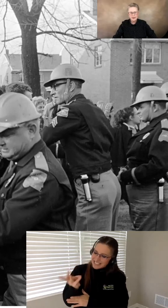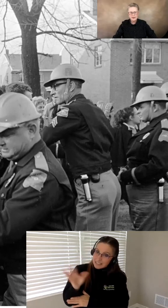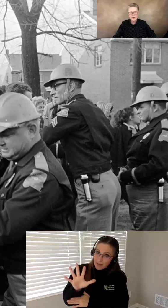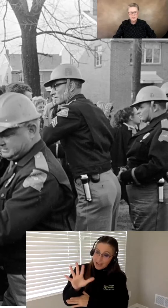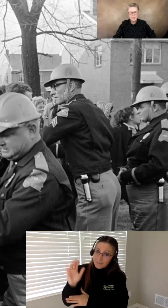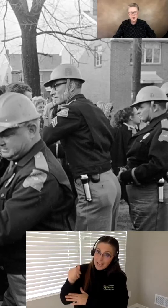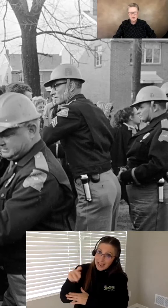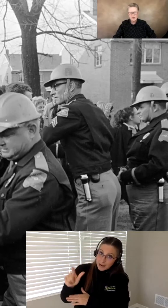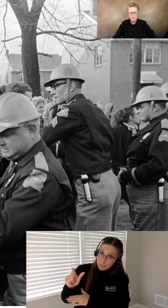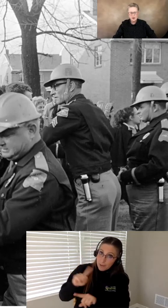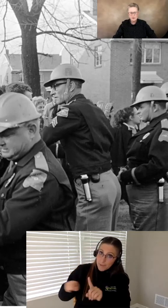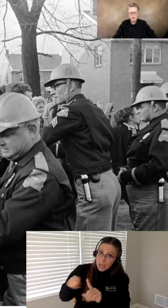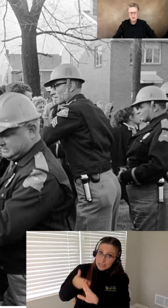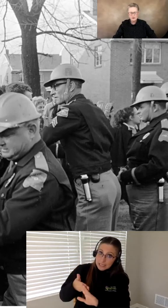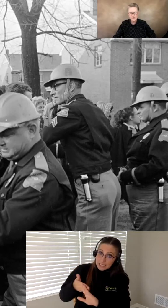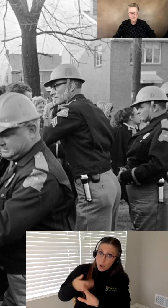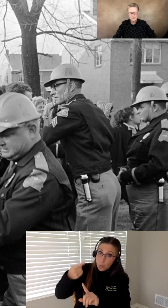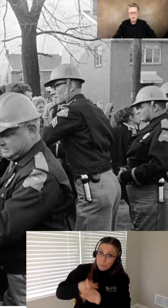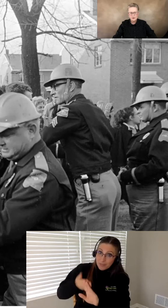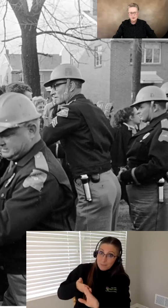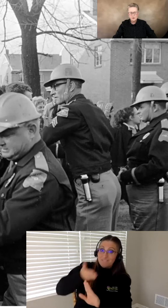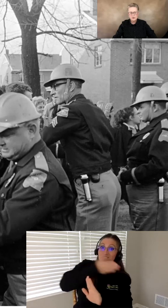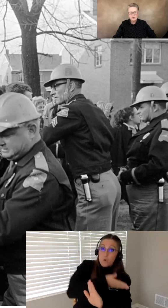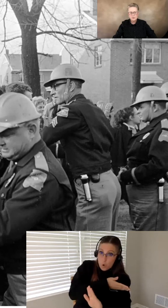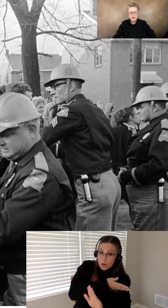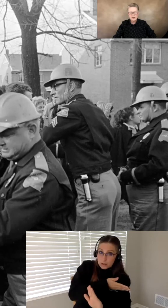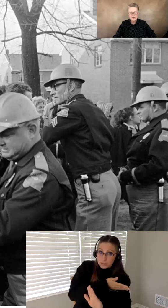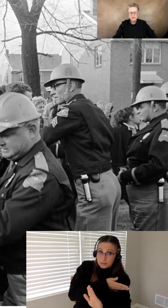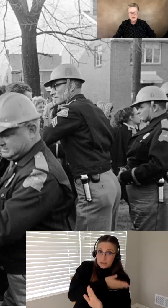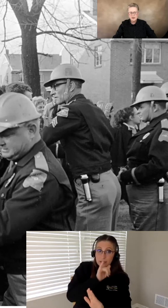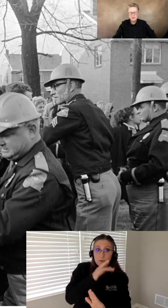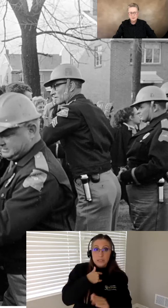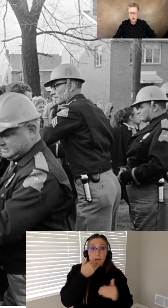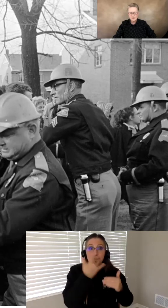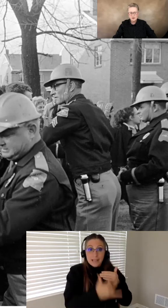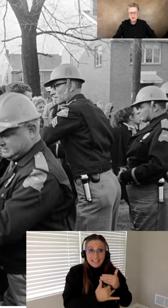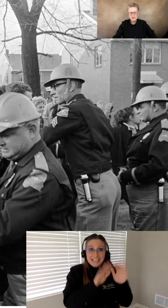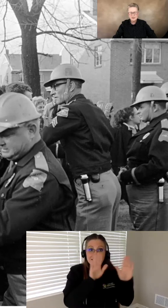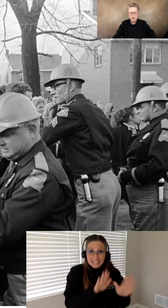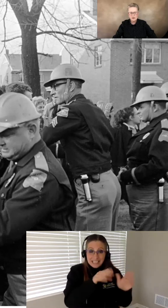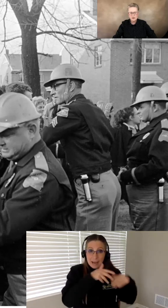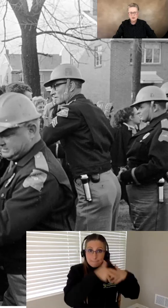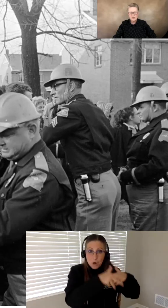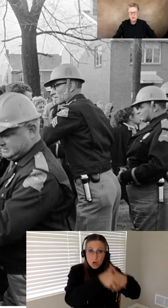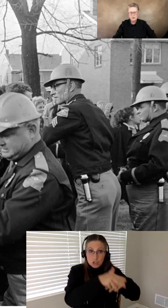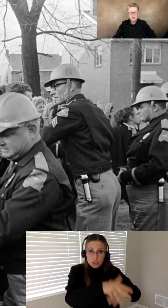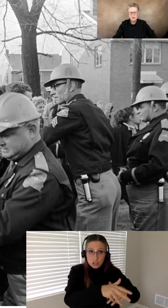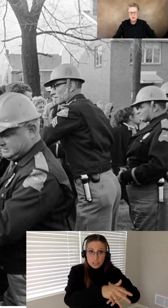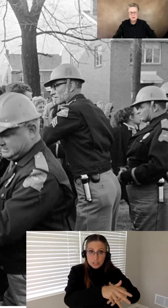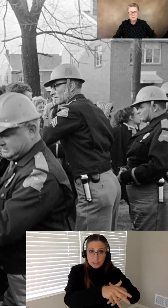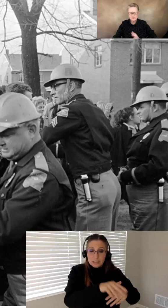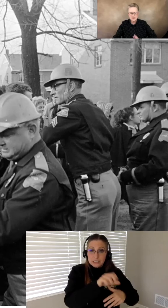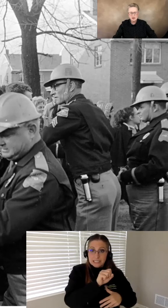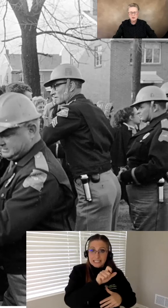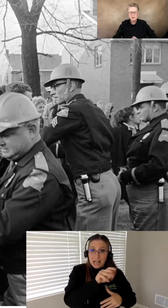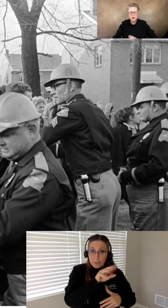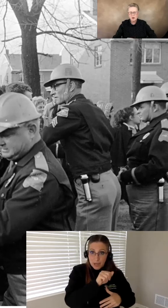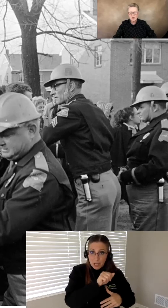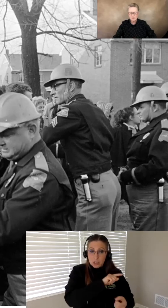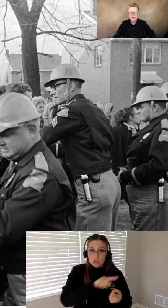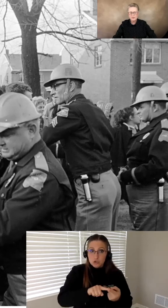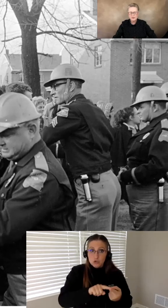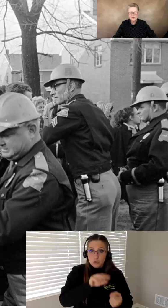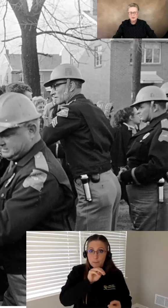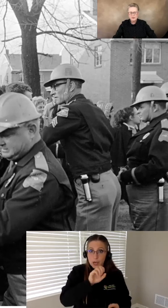yet a month earlier was the Bloody Sunday March in Selma, which was from Selma to Montgomery